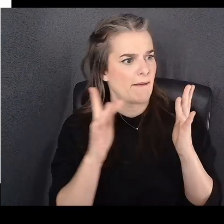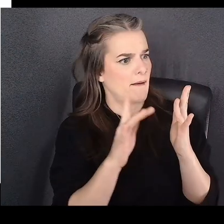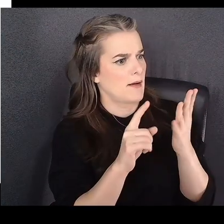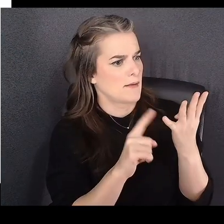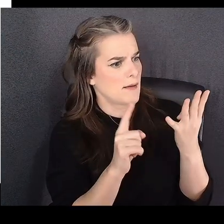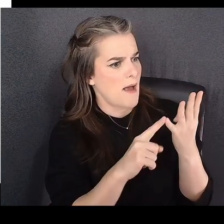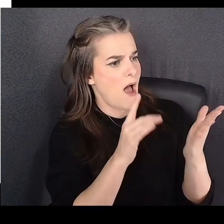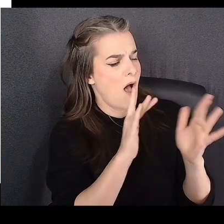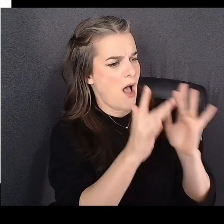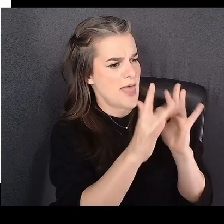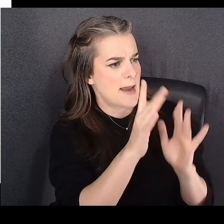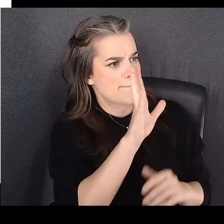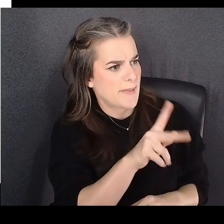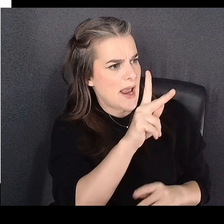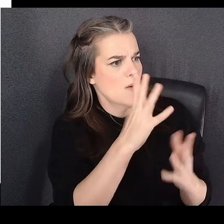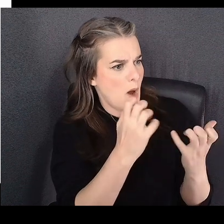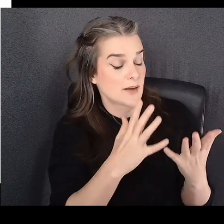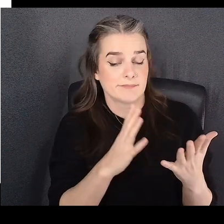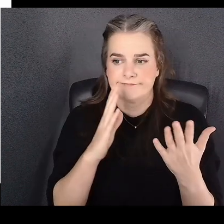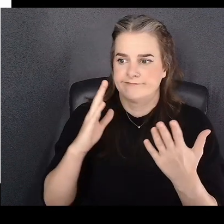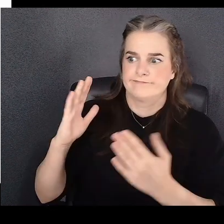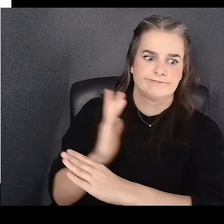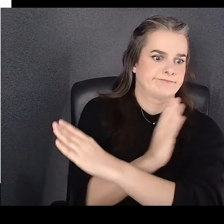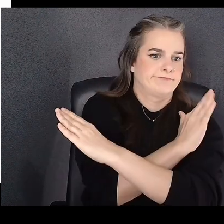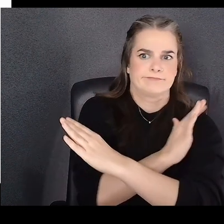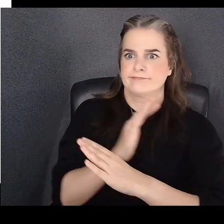a really huge range. But our services are always provided